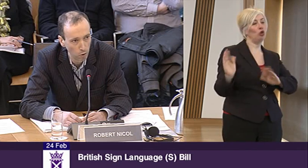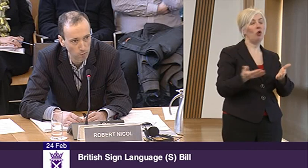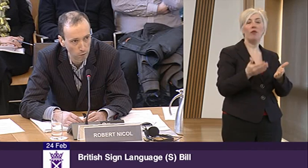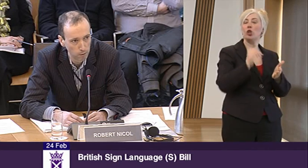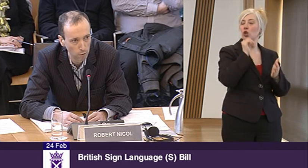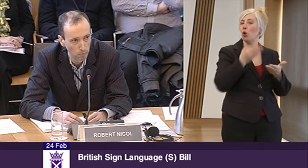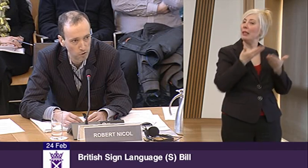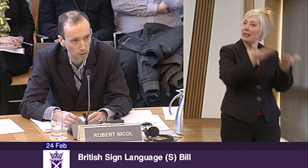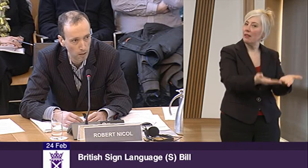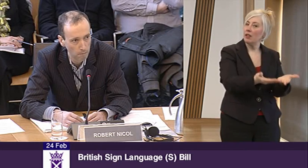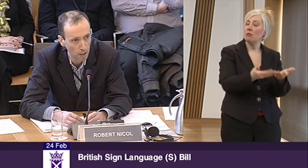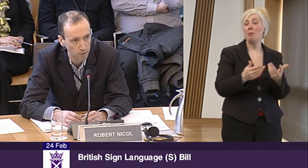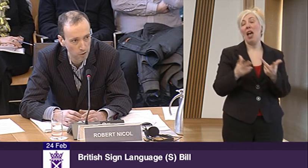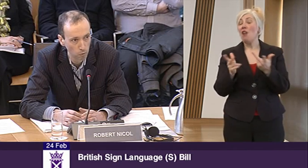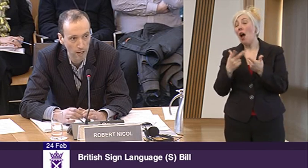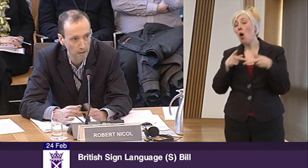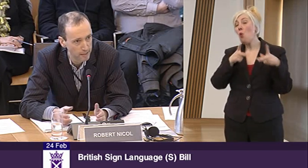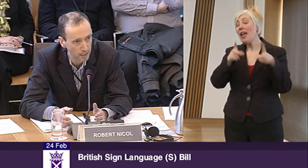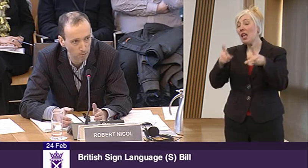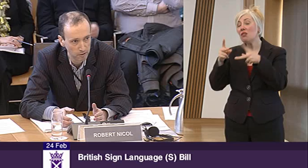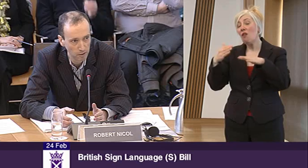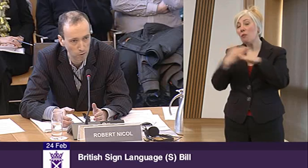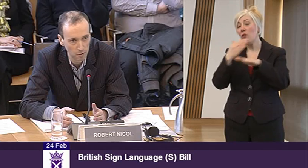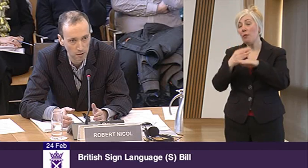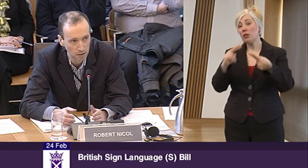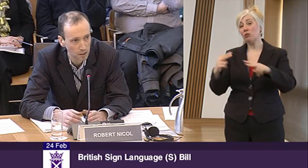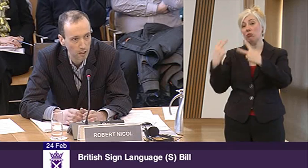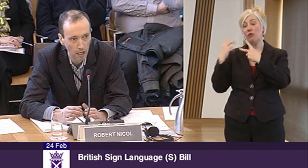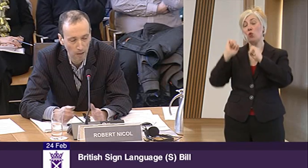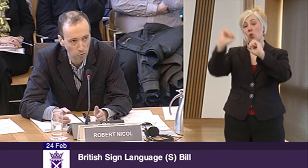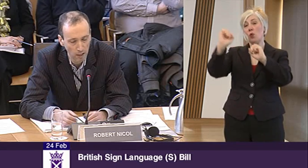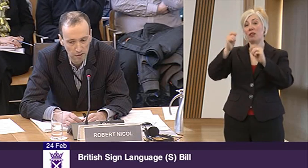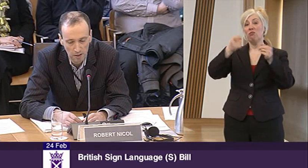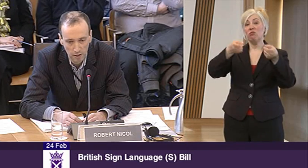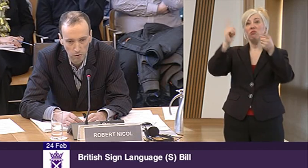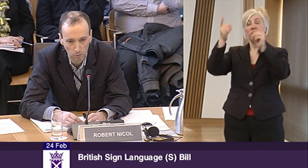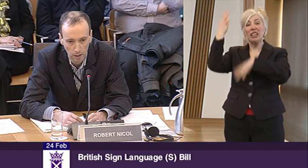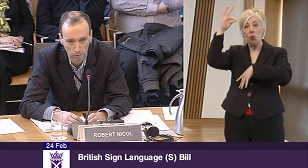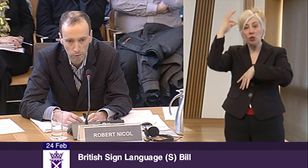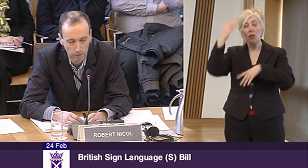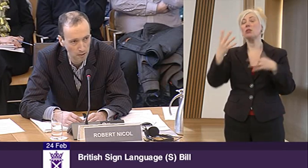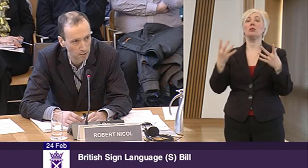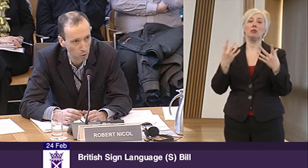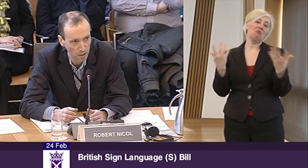We have other forms of performance appraisal within authorities as well as externally,